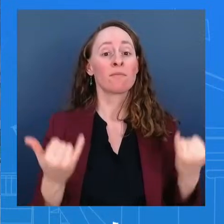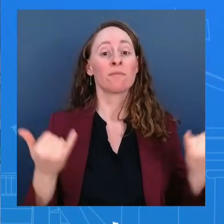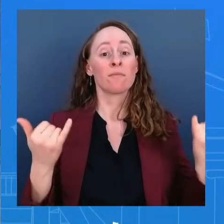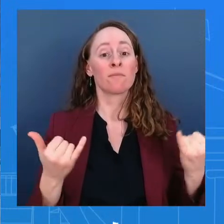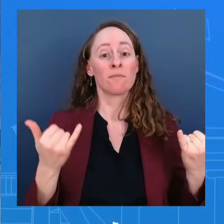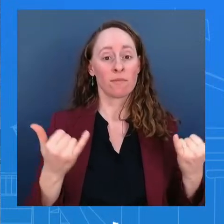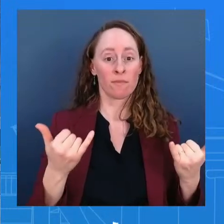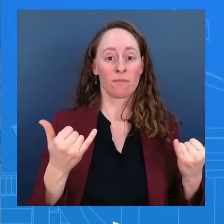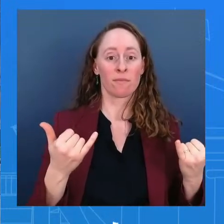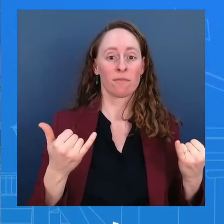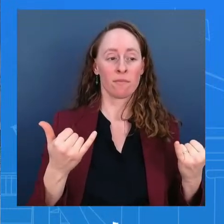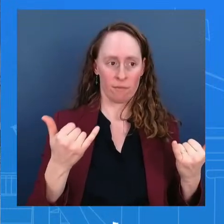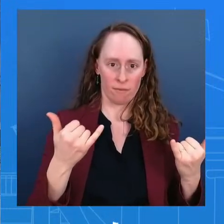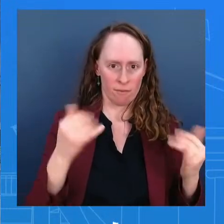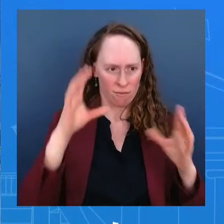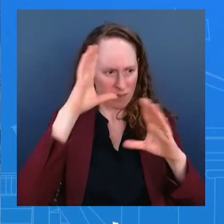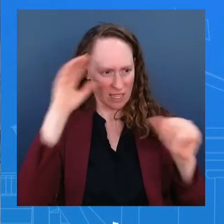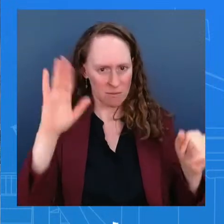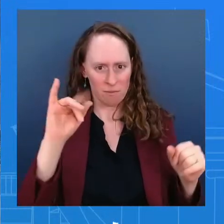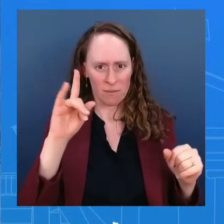as a threat to American democracy.